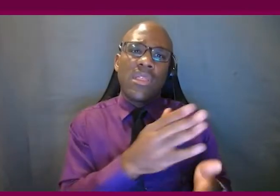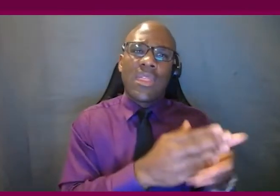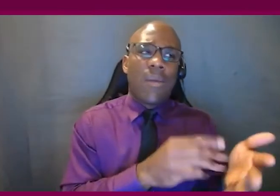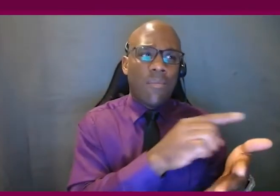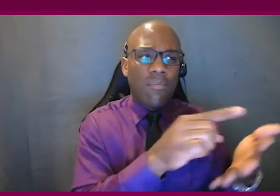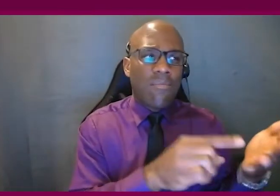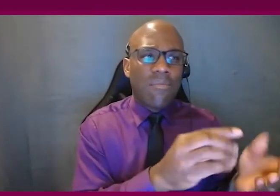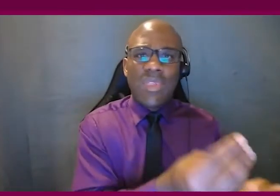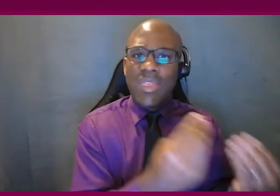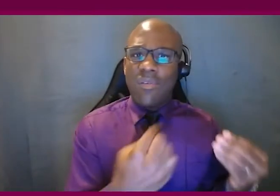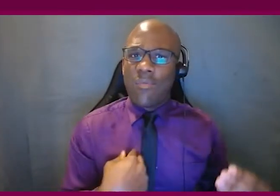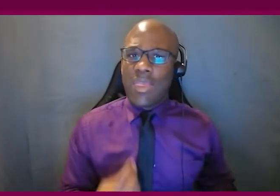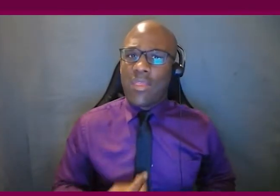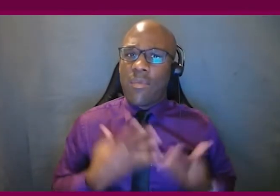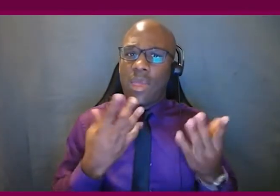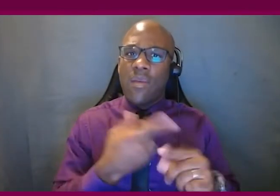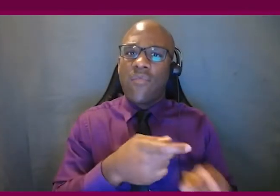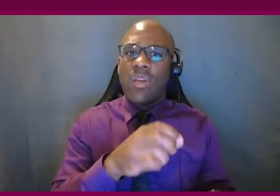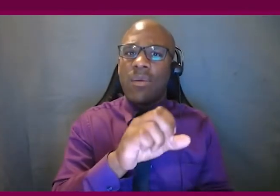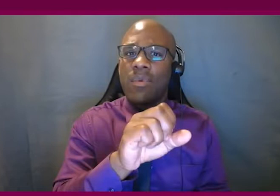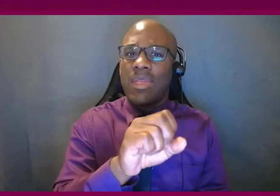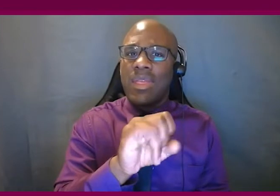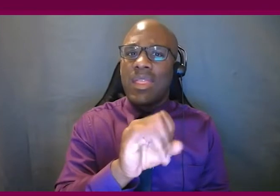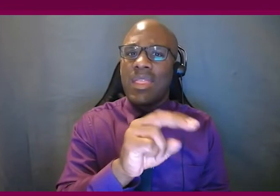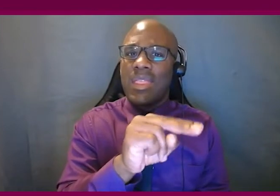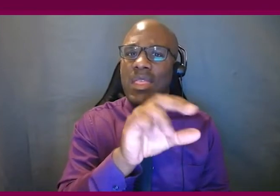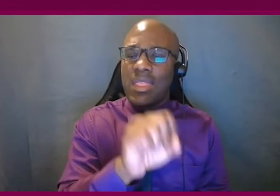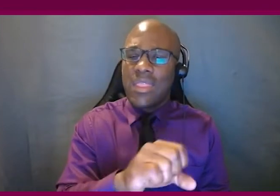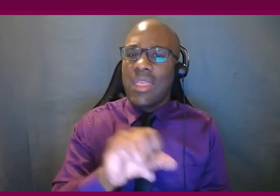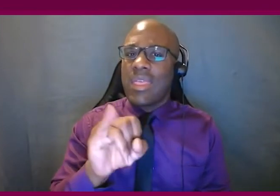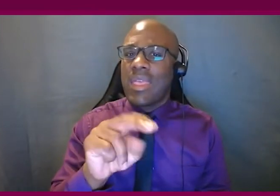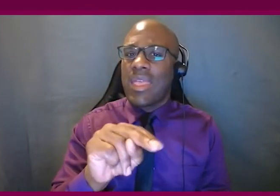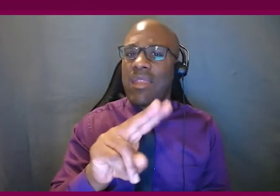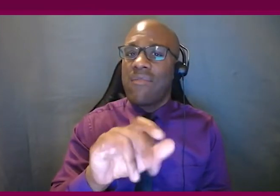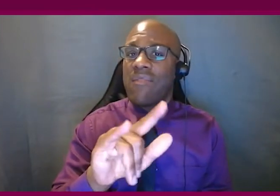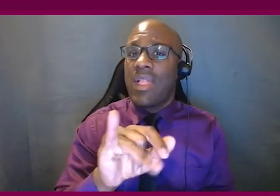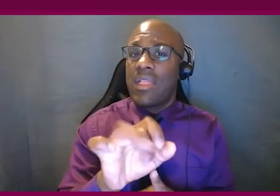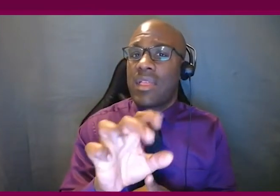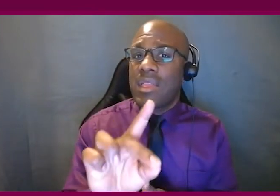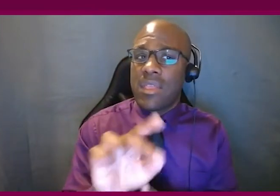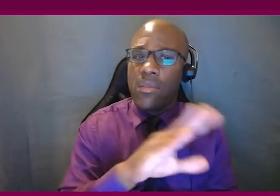that we move and we work together collaboratively.